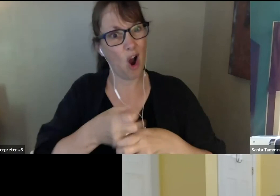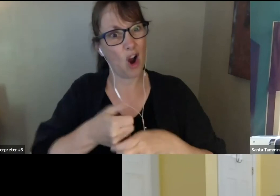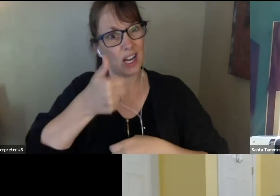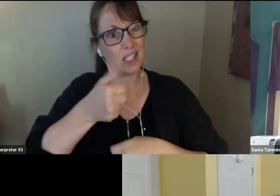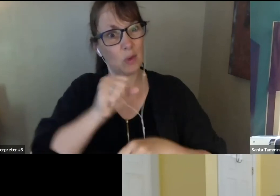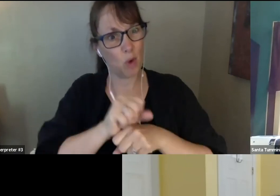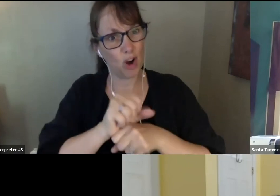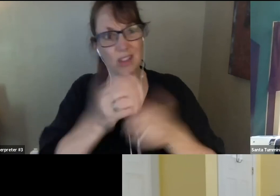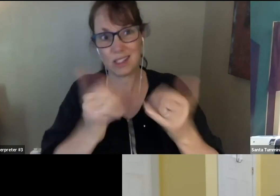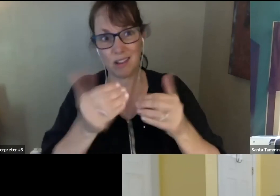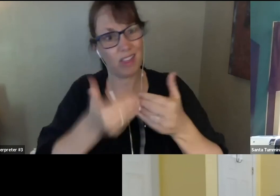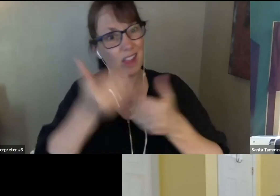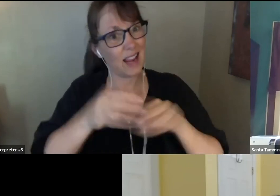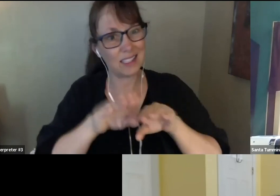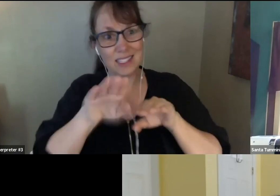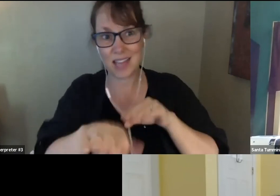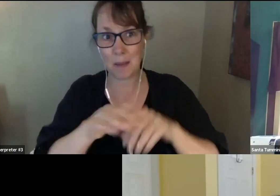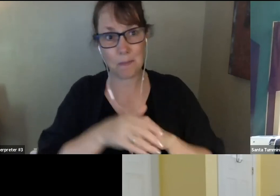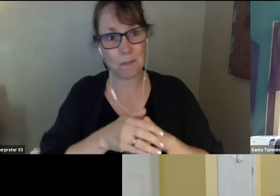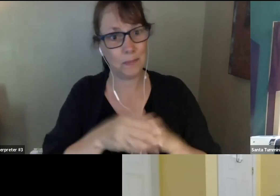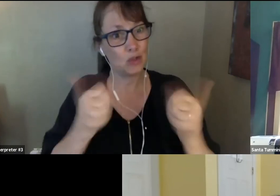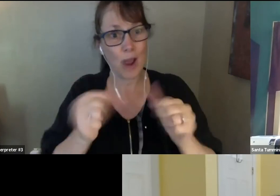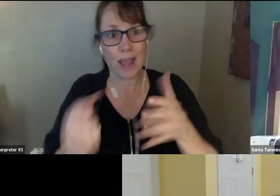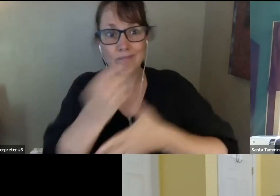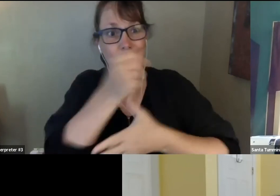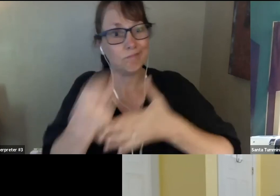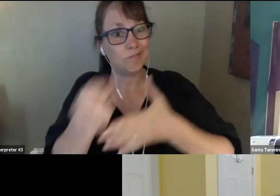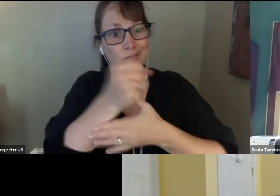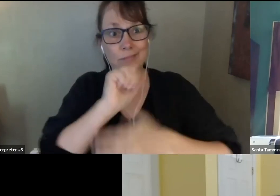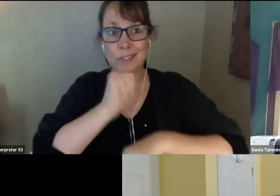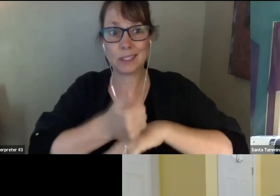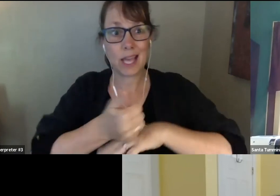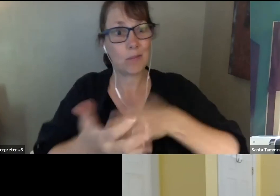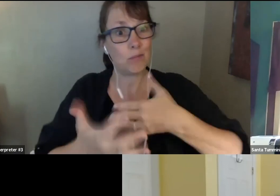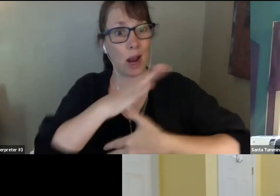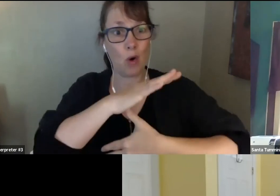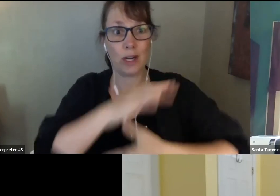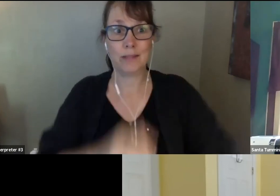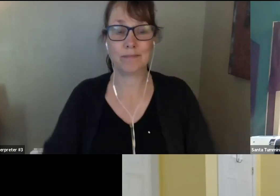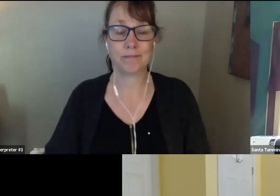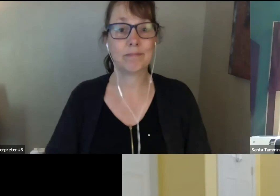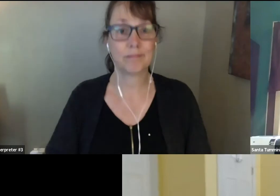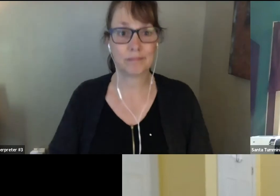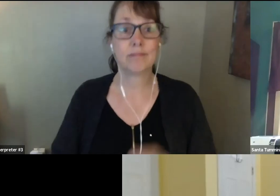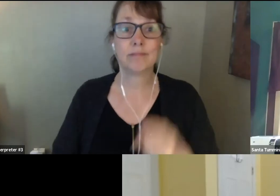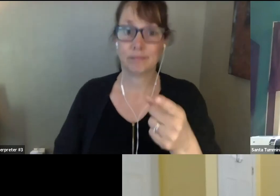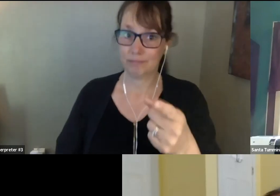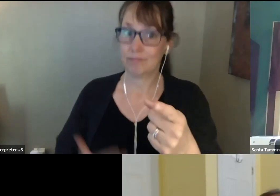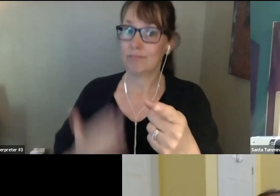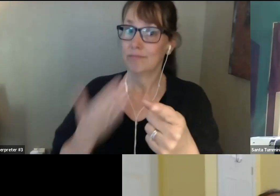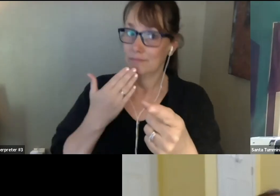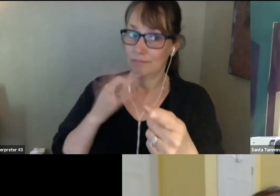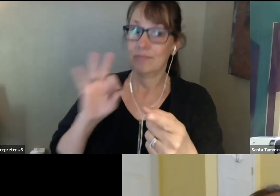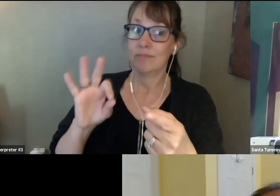to try to distill and prioritize them.